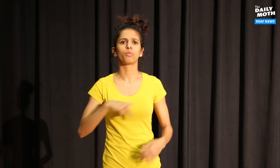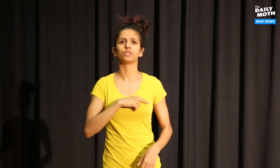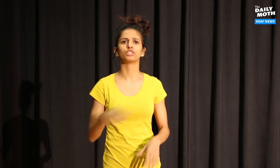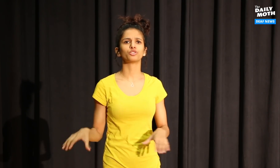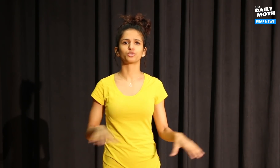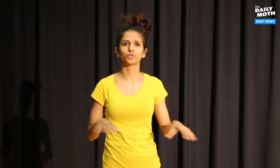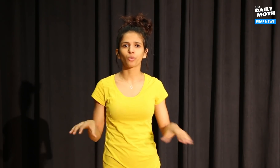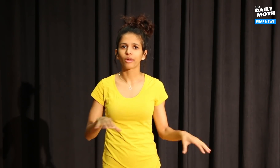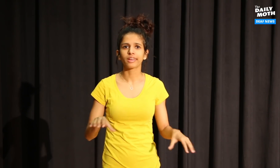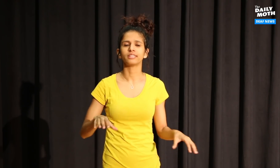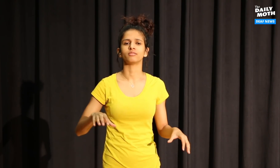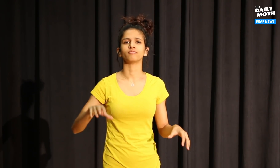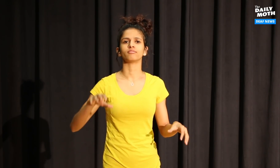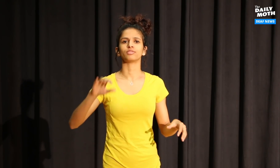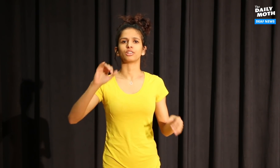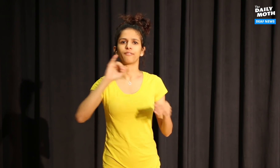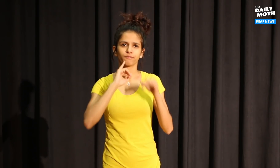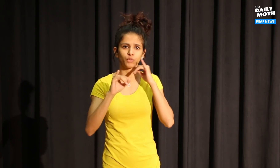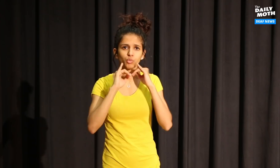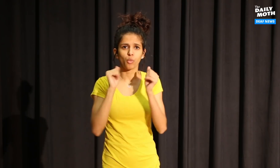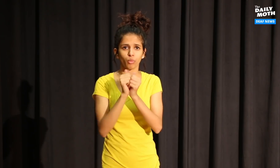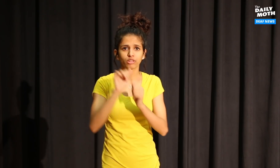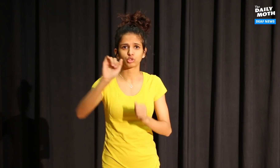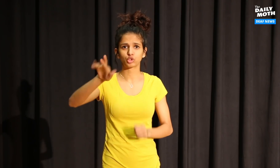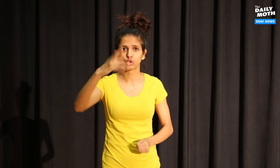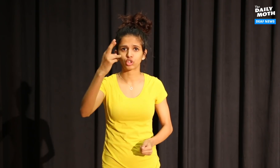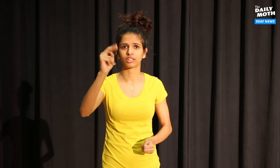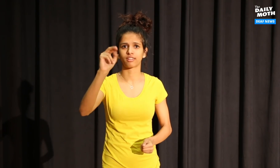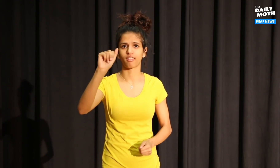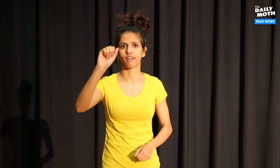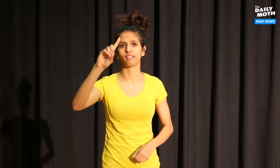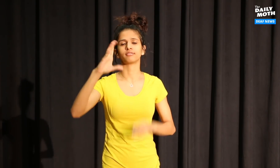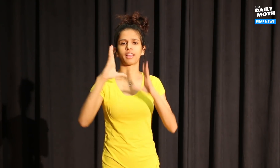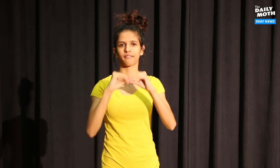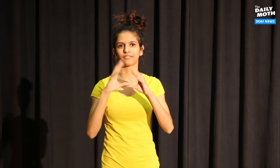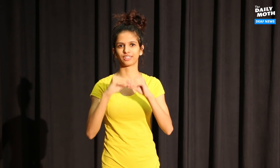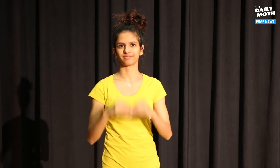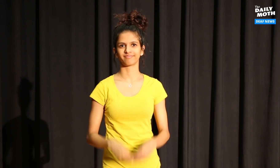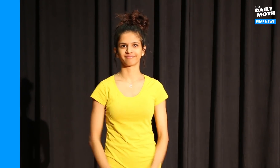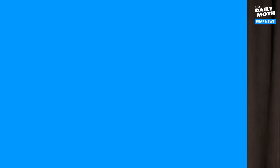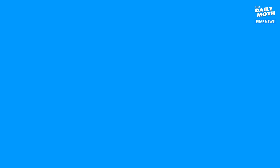Now we’re doing interviews with people at the Jr. NAD conference.